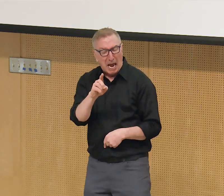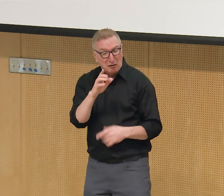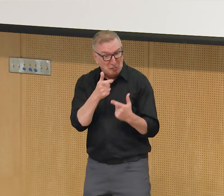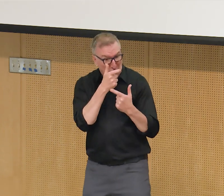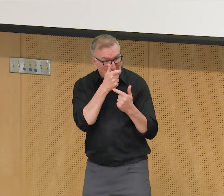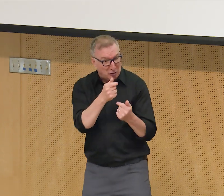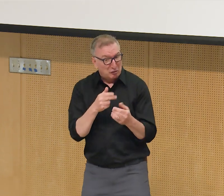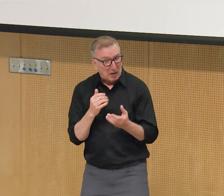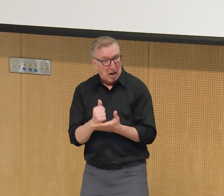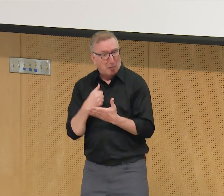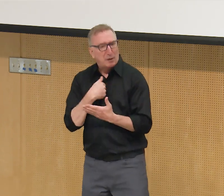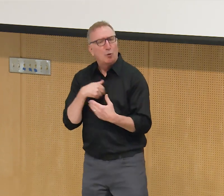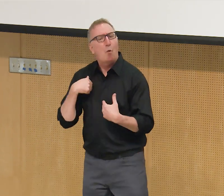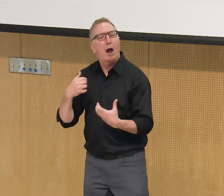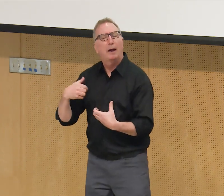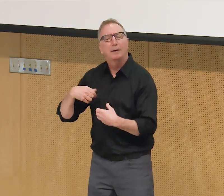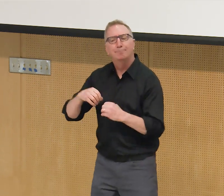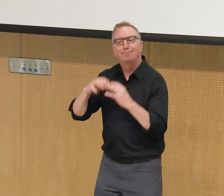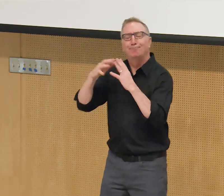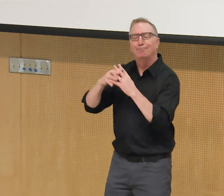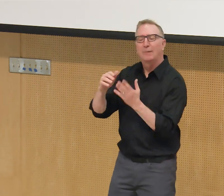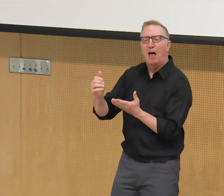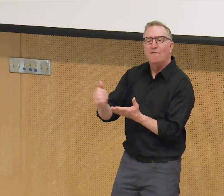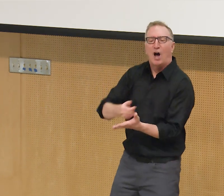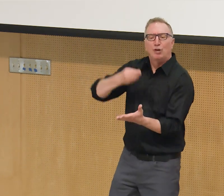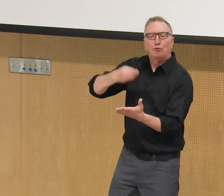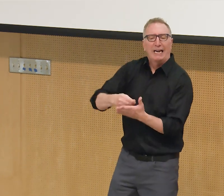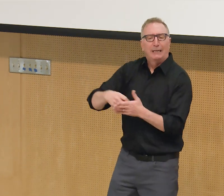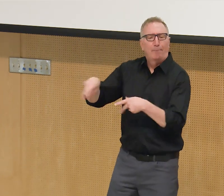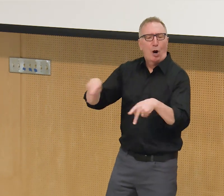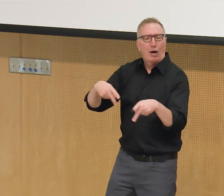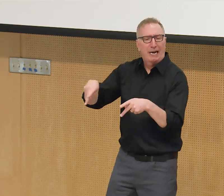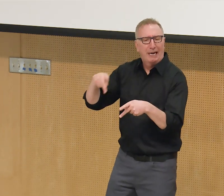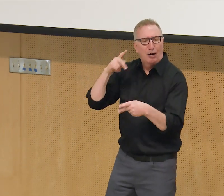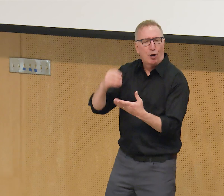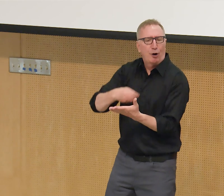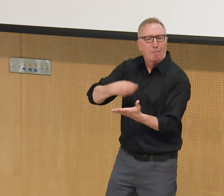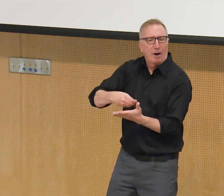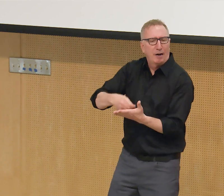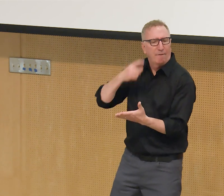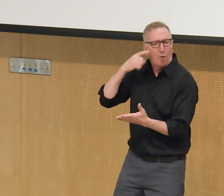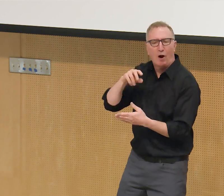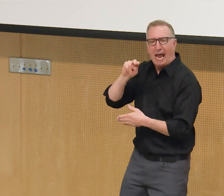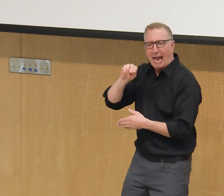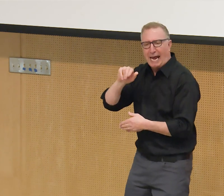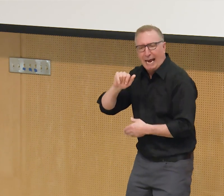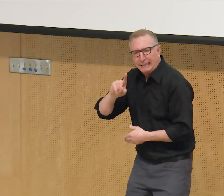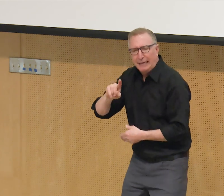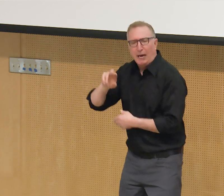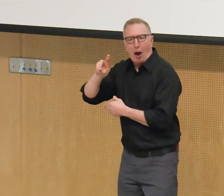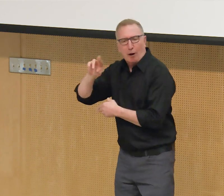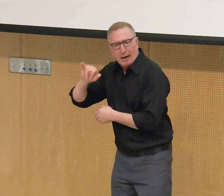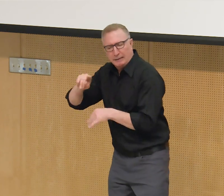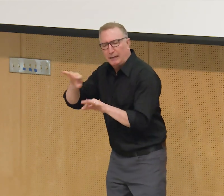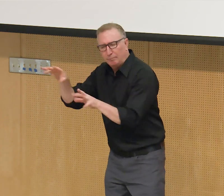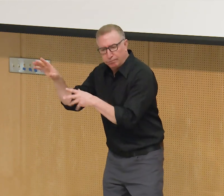"You're in a band, right? "Would you mind helping us out? "We're trying to do a fundraiser to earn some money "for the National Association for the Deaf